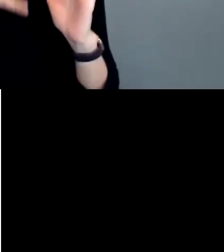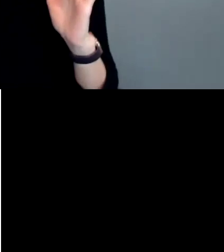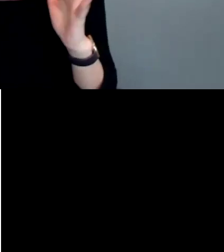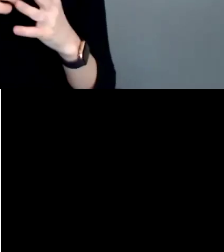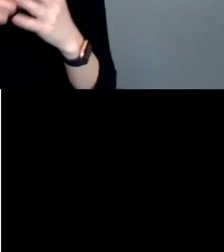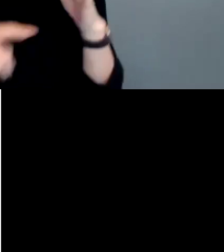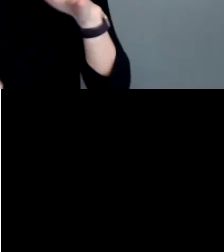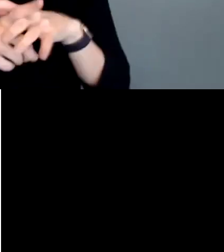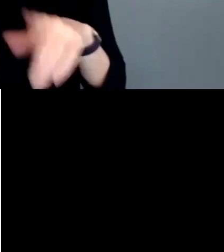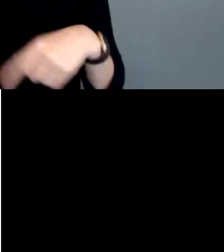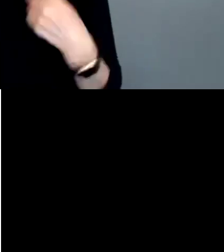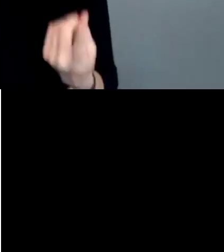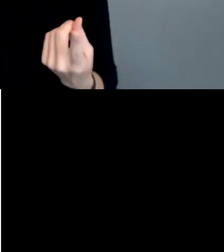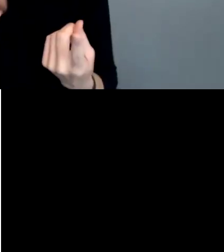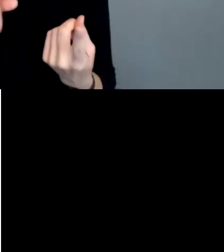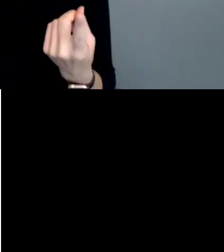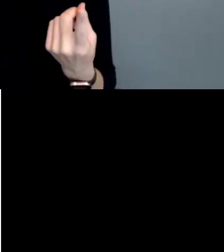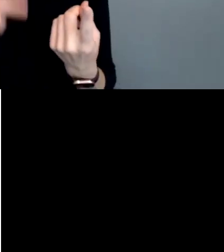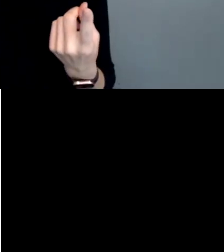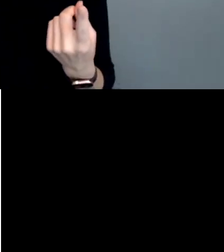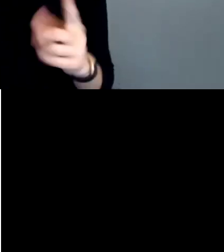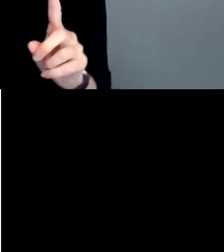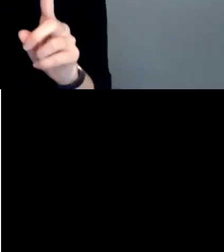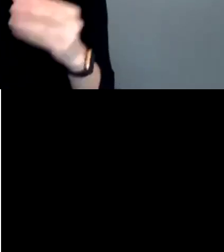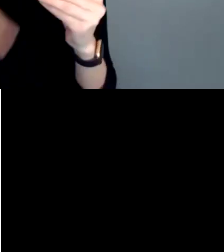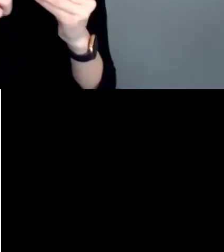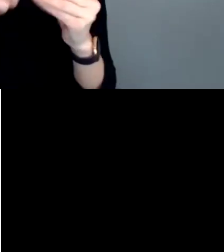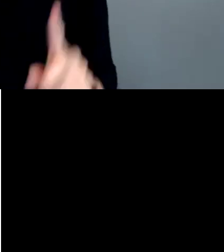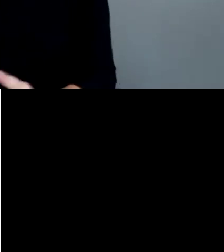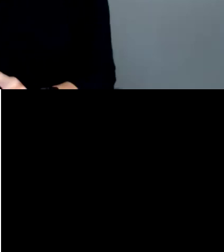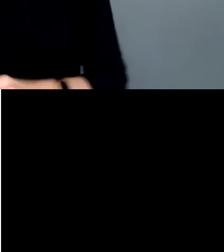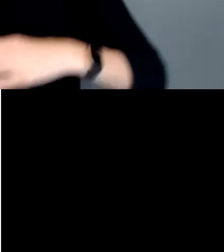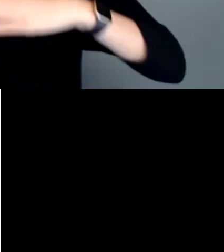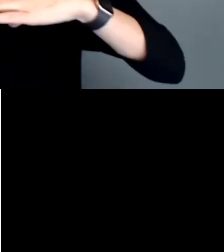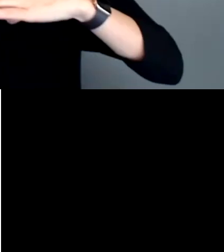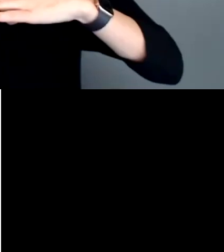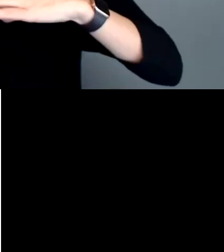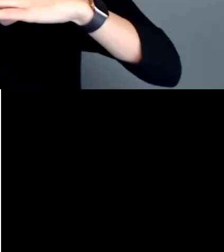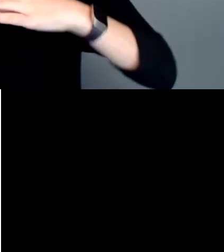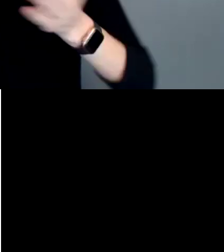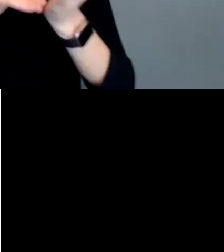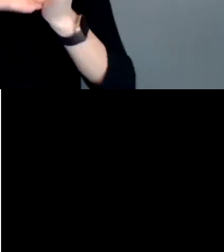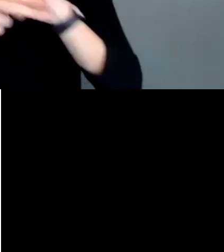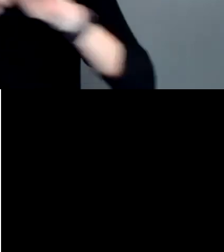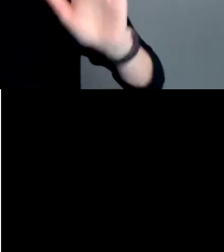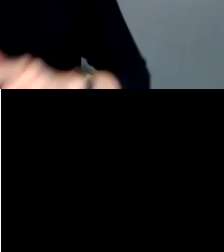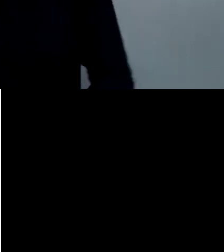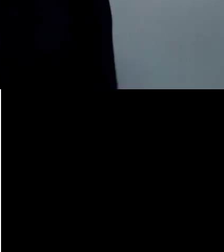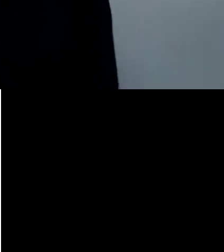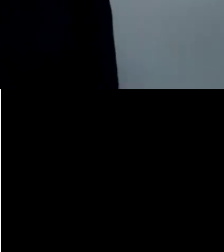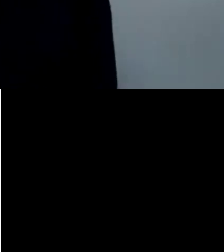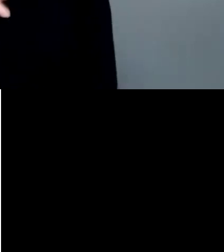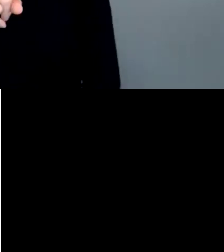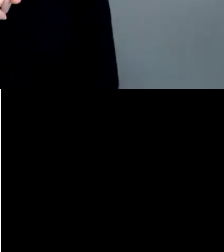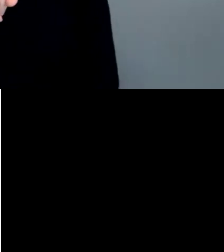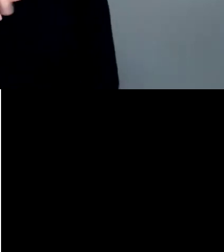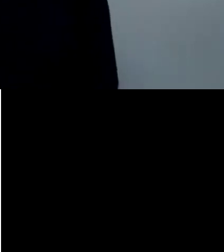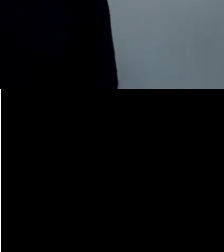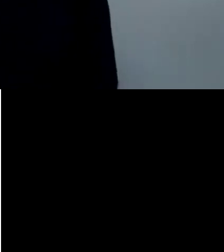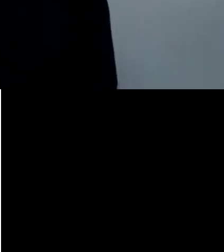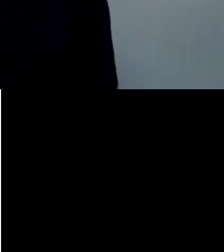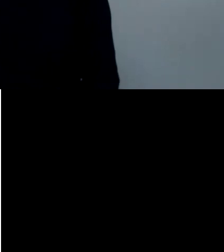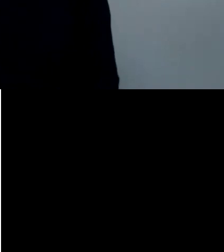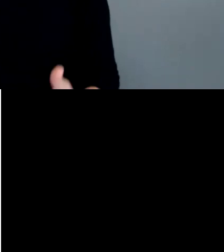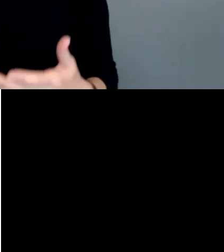This question says, Regarding the age of average diagnosis, was the data based on parents being